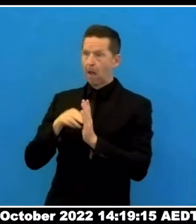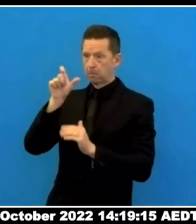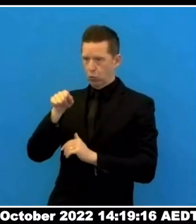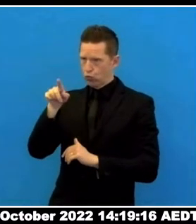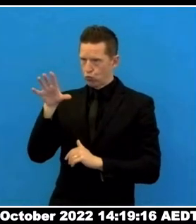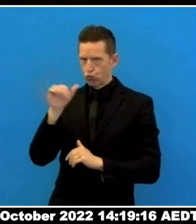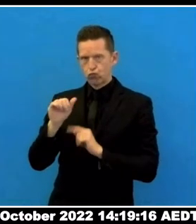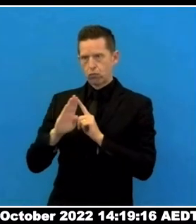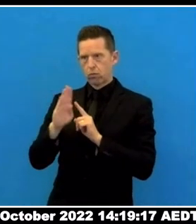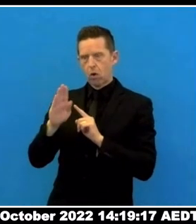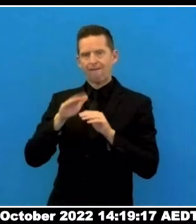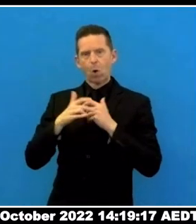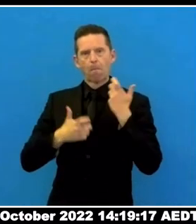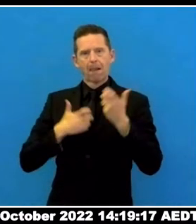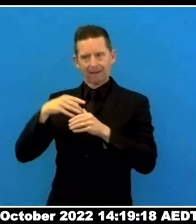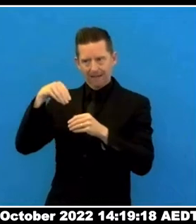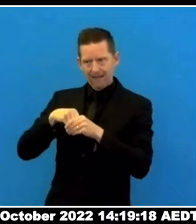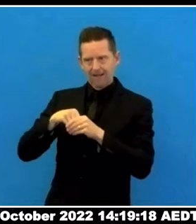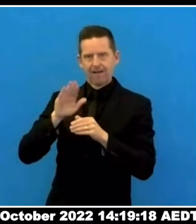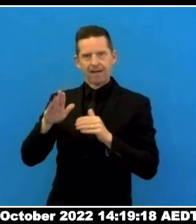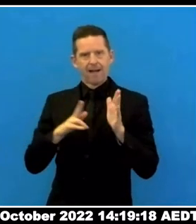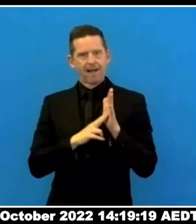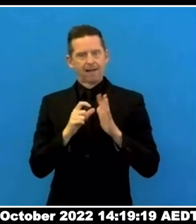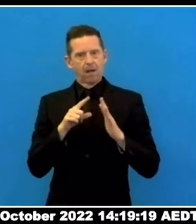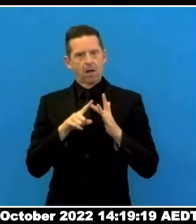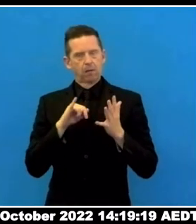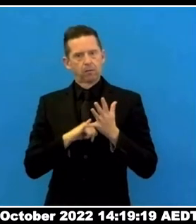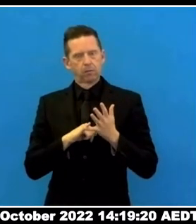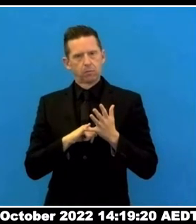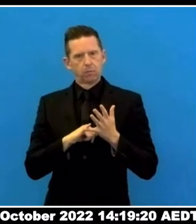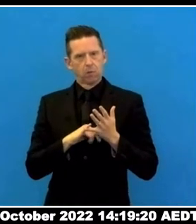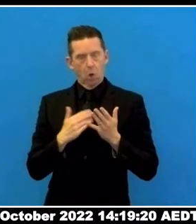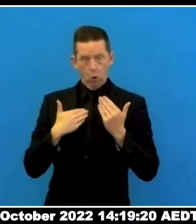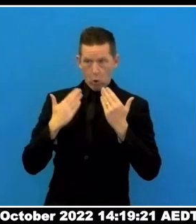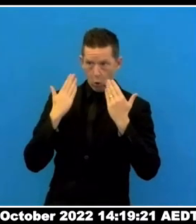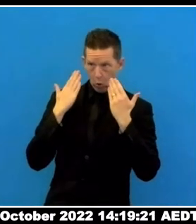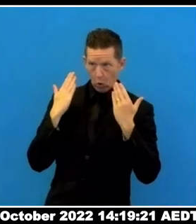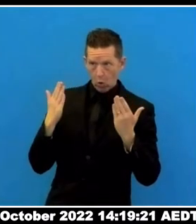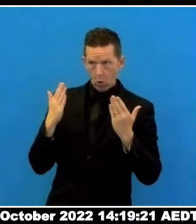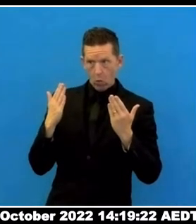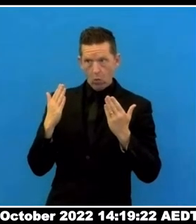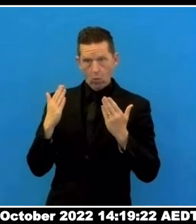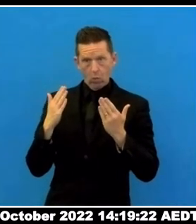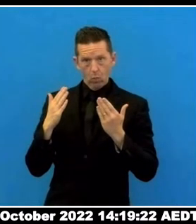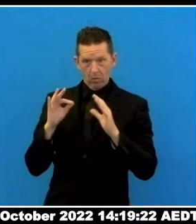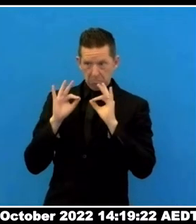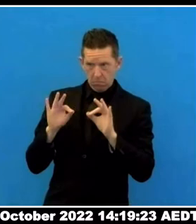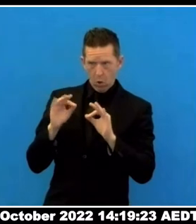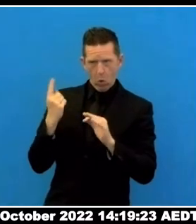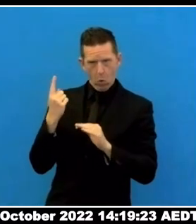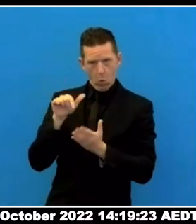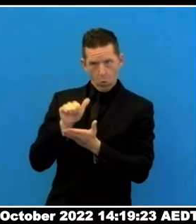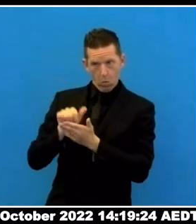to do with complaints in the NDIS, and I don't know exactly who they were.